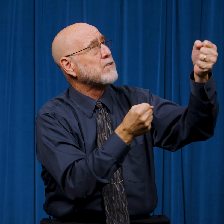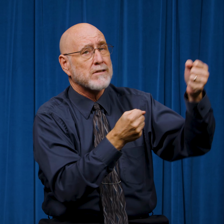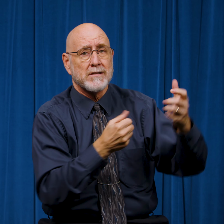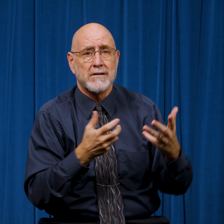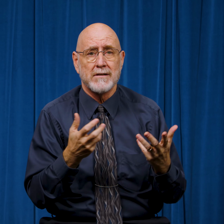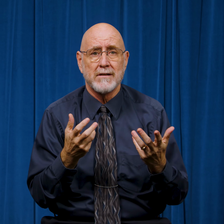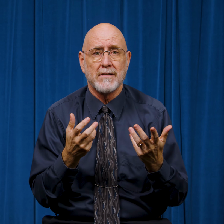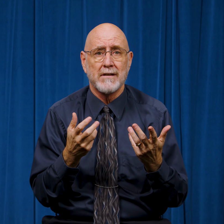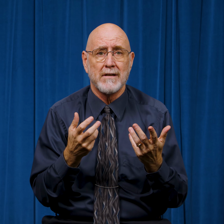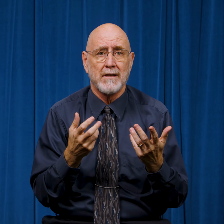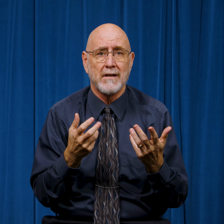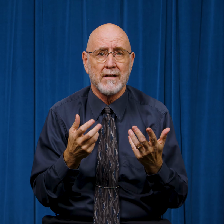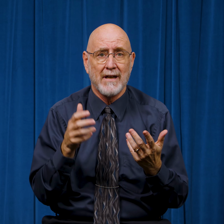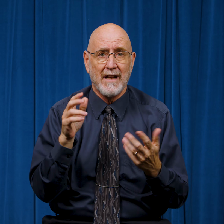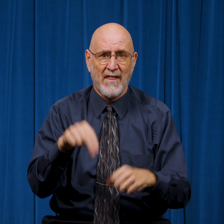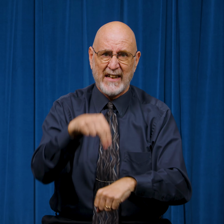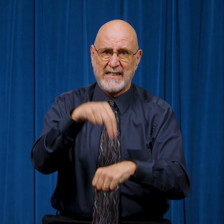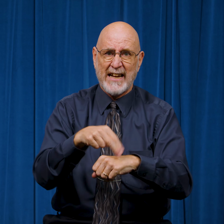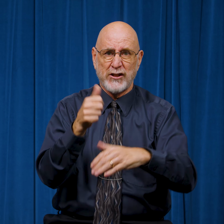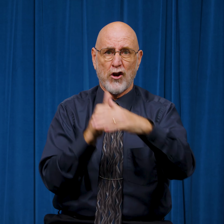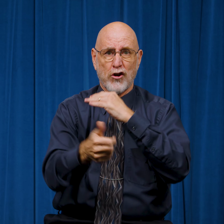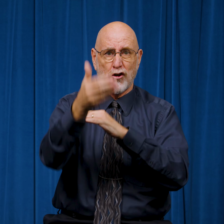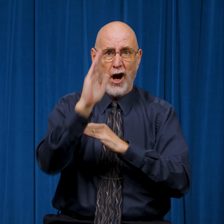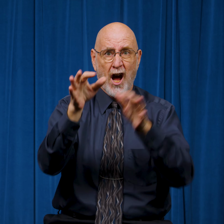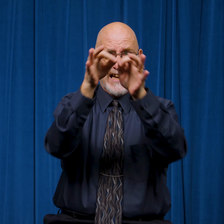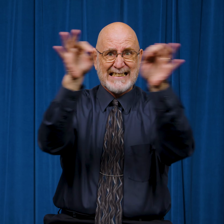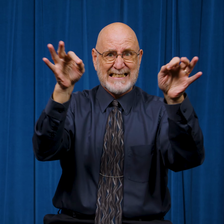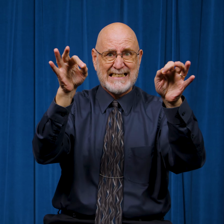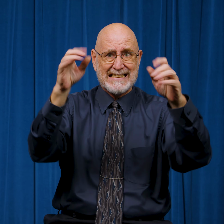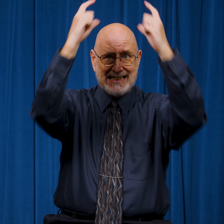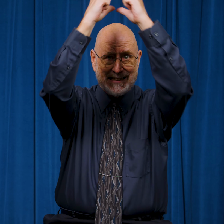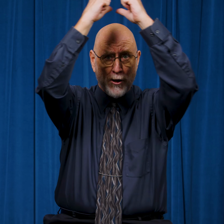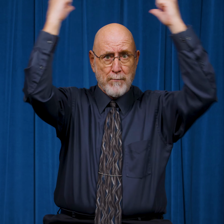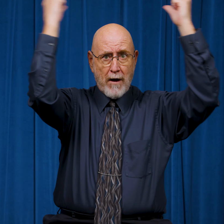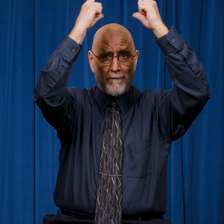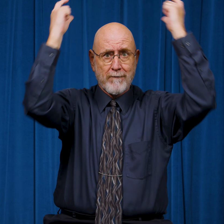"This Nation Under God," that phrase, appears above Washington,